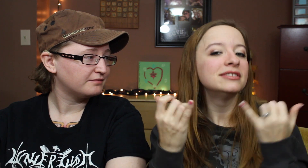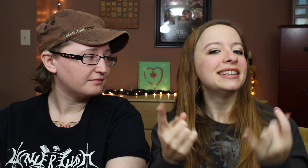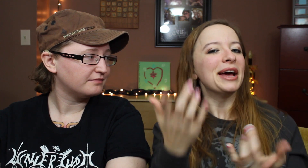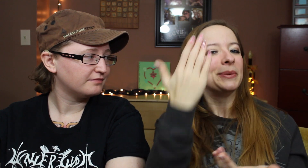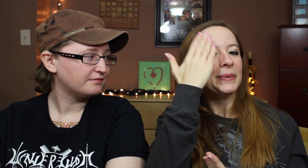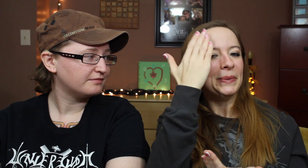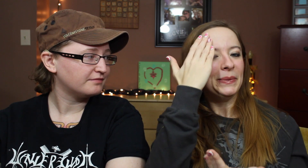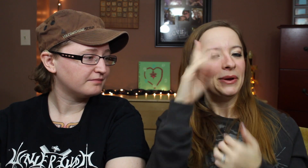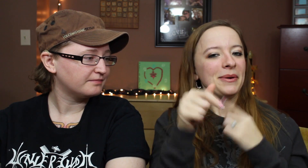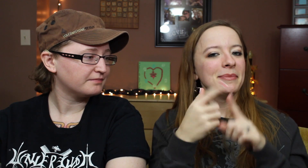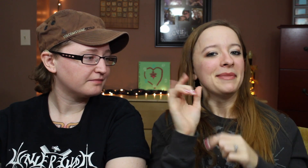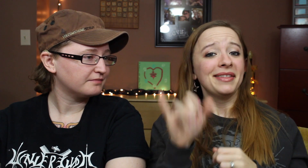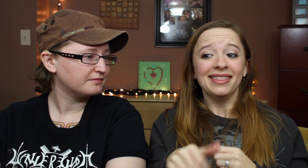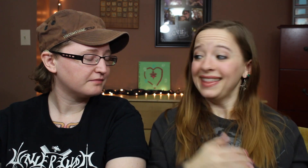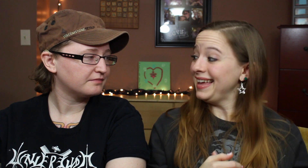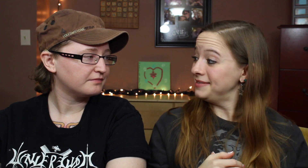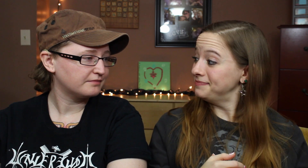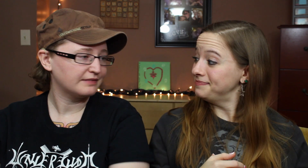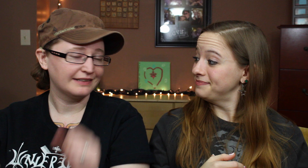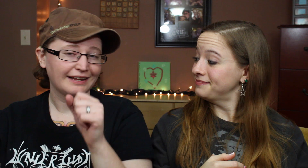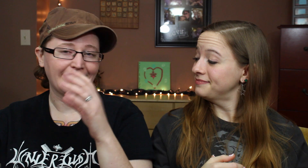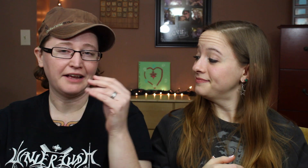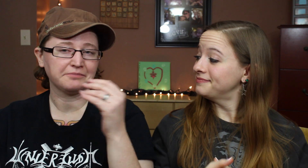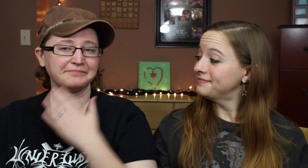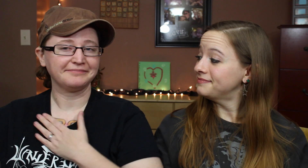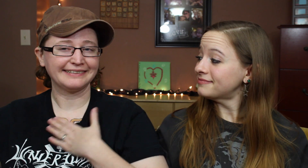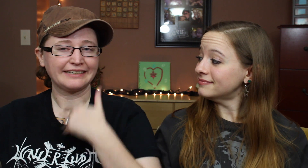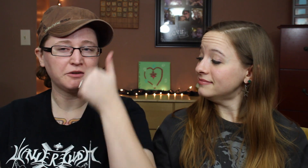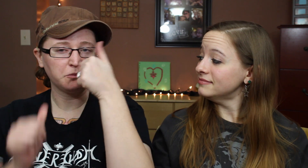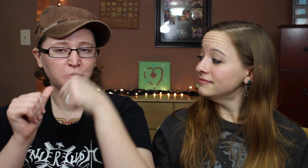if you guys were thinking about that question, now you know the answer!